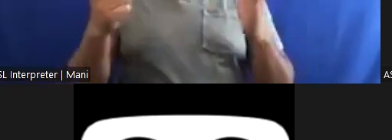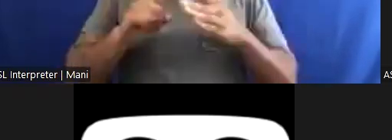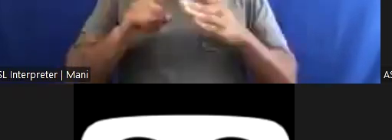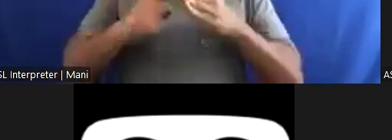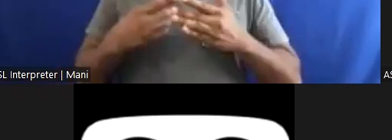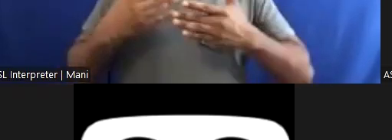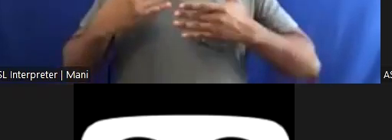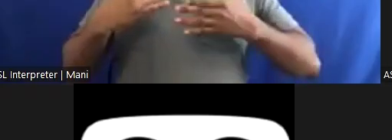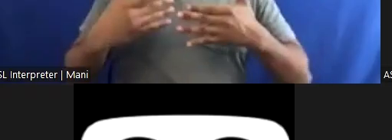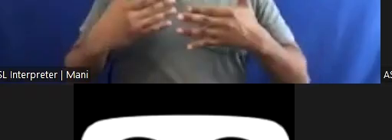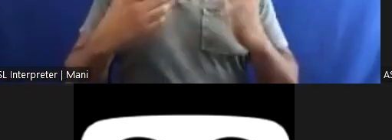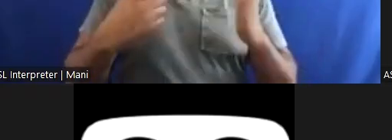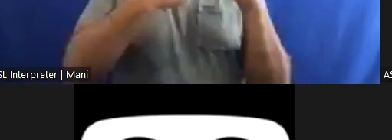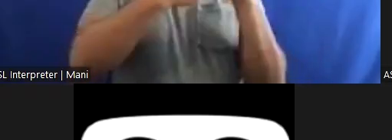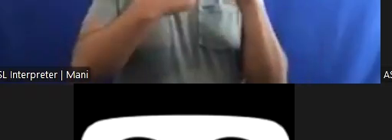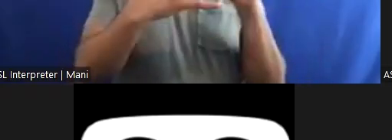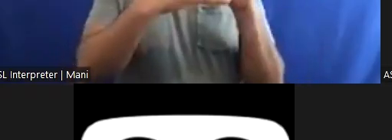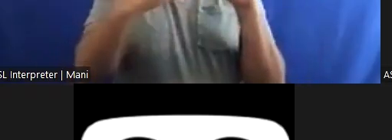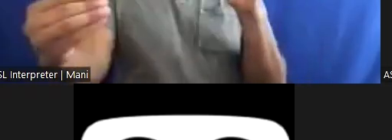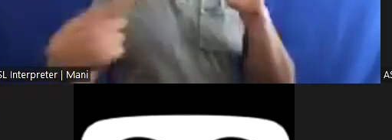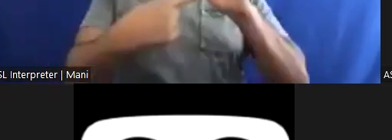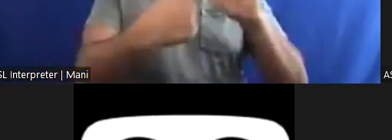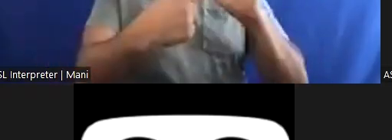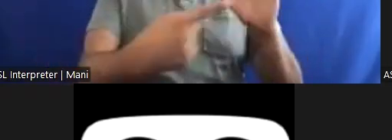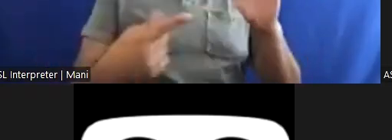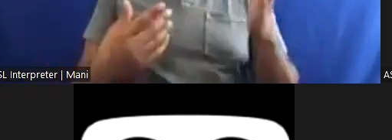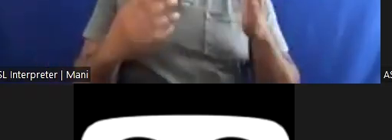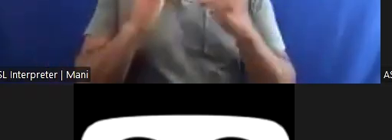or this is how we connected folks like that is really what we're here to do.